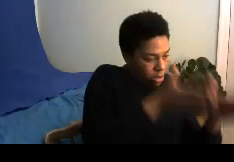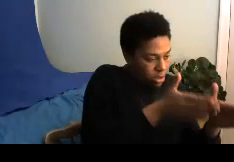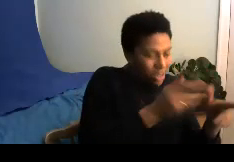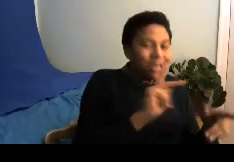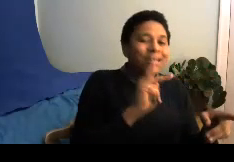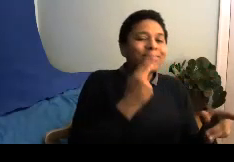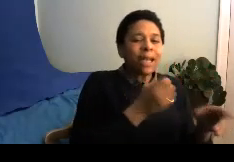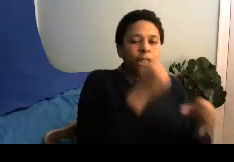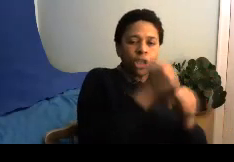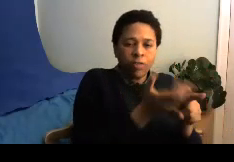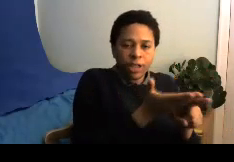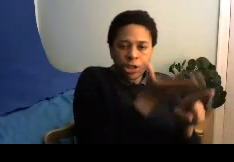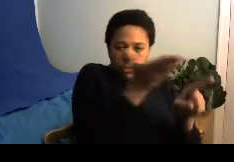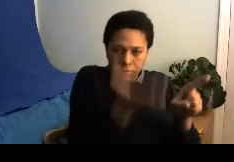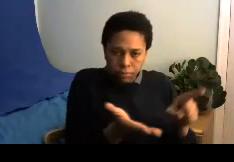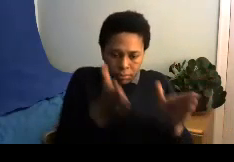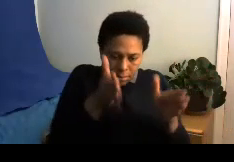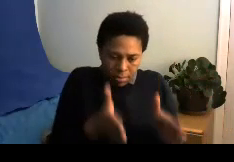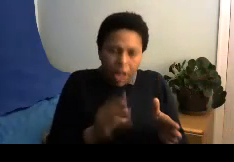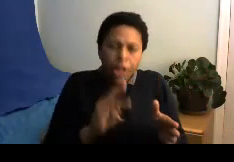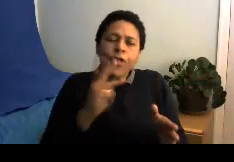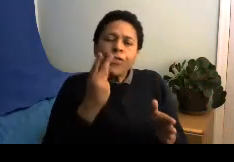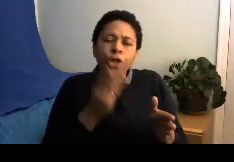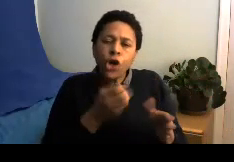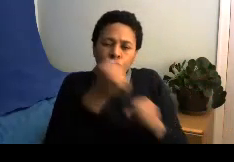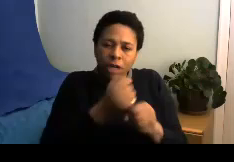from each generation, but also to see what they have in common.